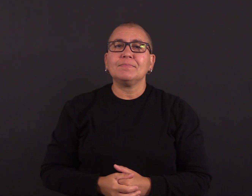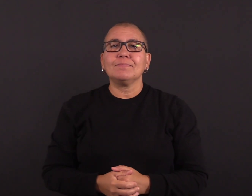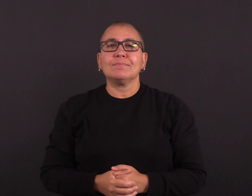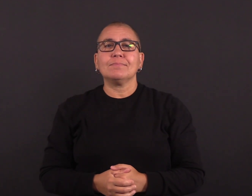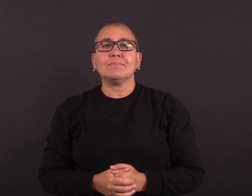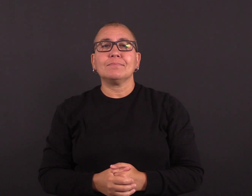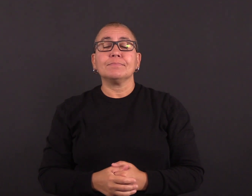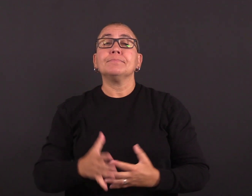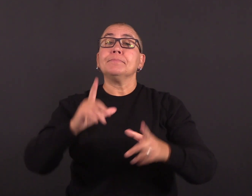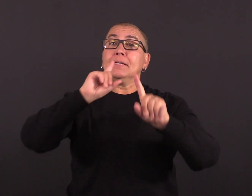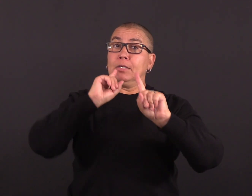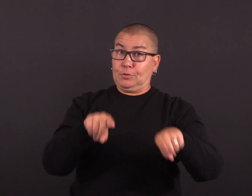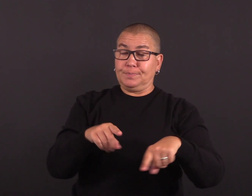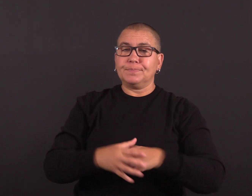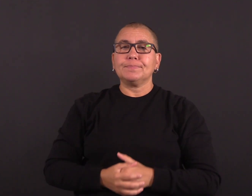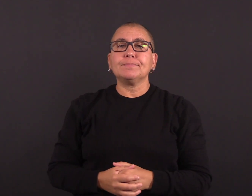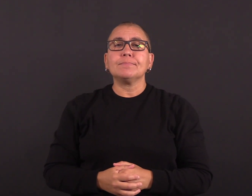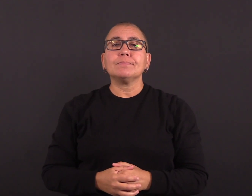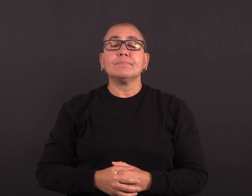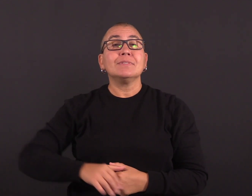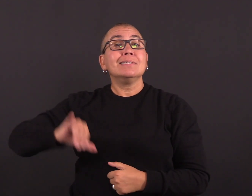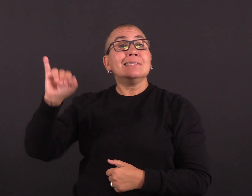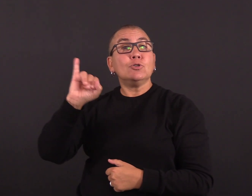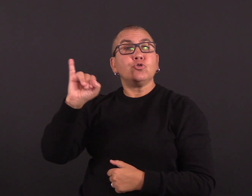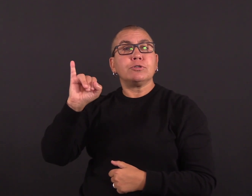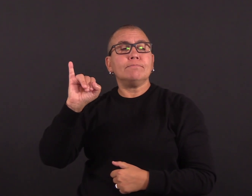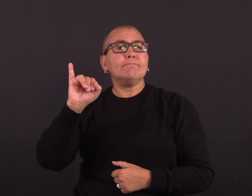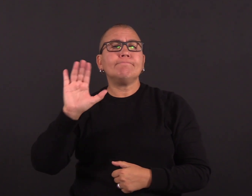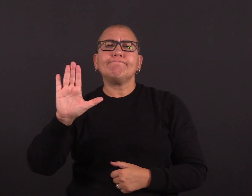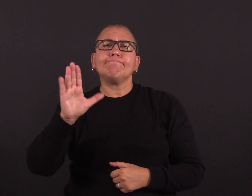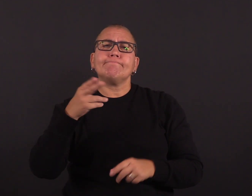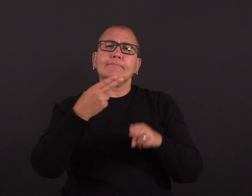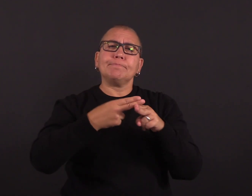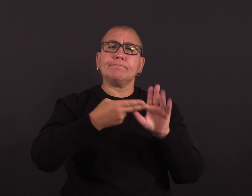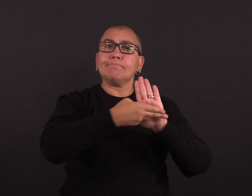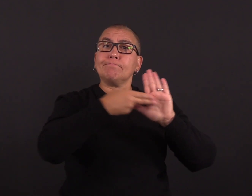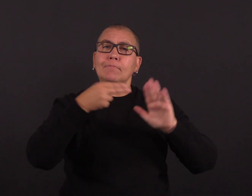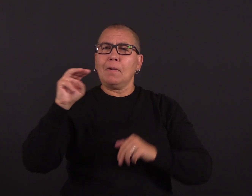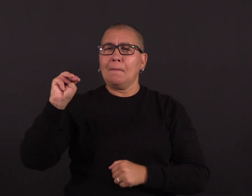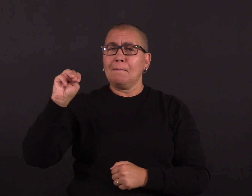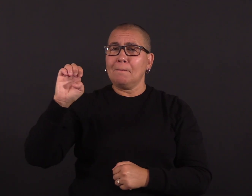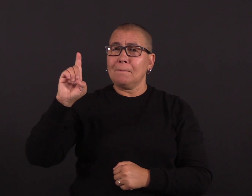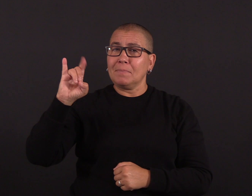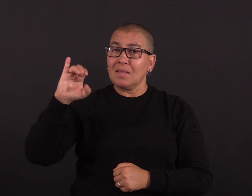and Blue Cross and Blue Shield of Minnesota, said on Monday that the vaccines are preventive